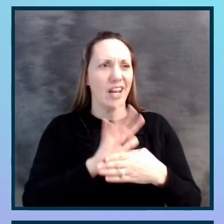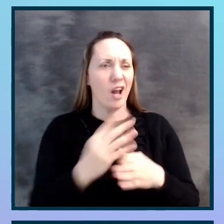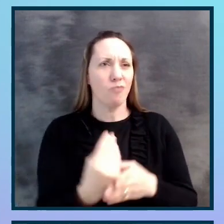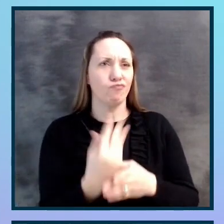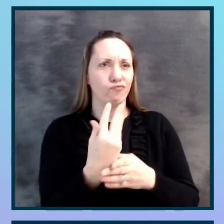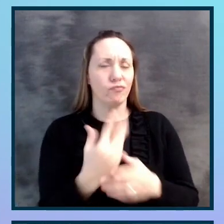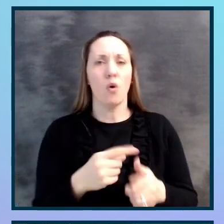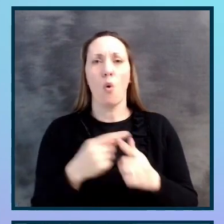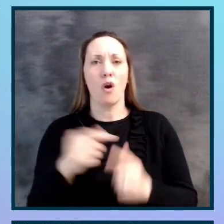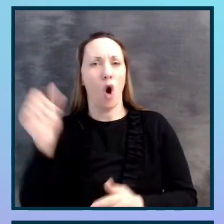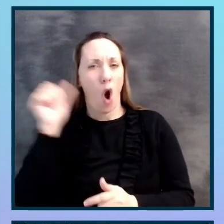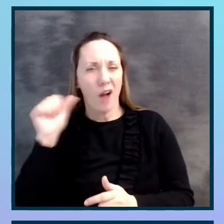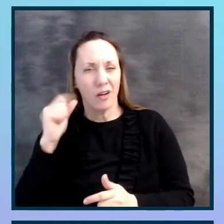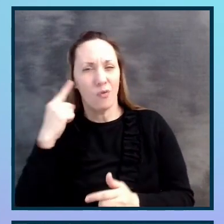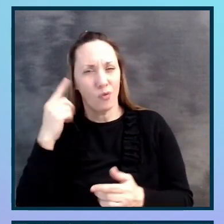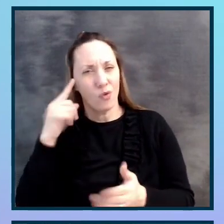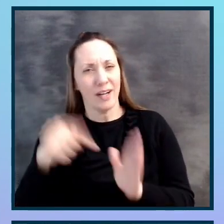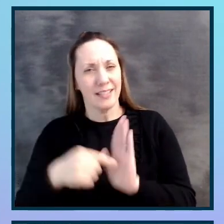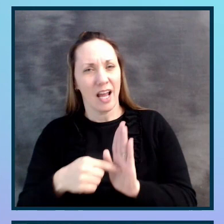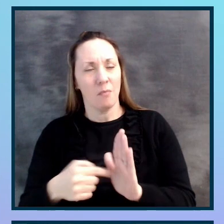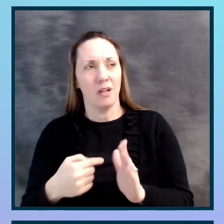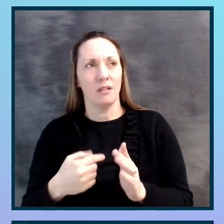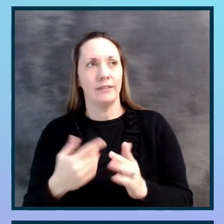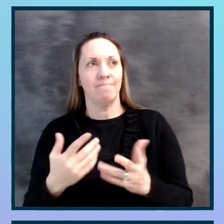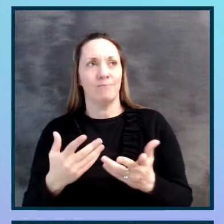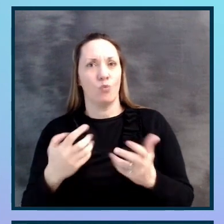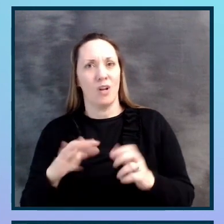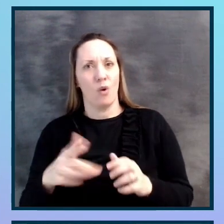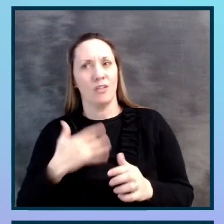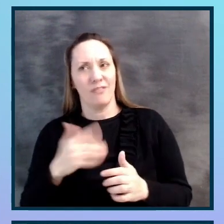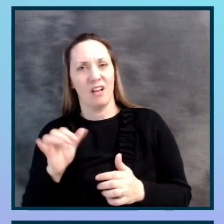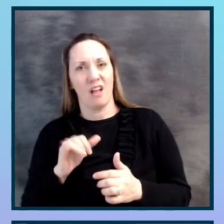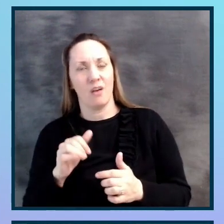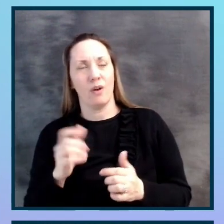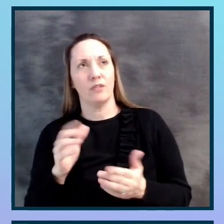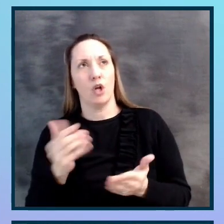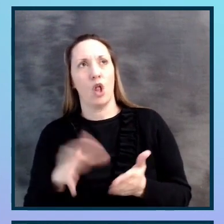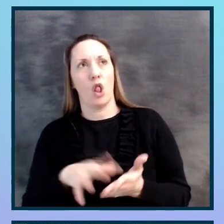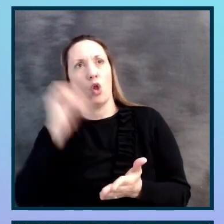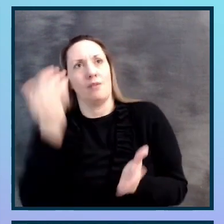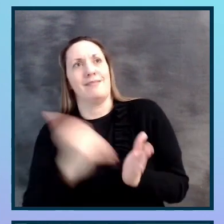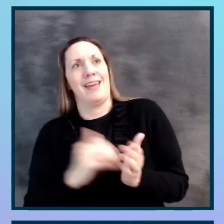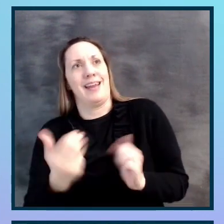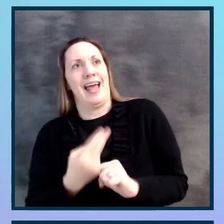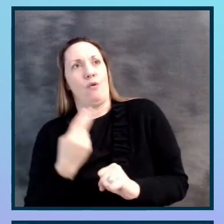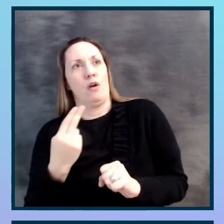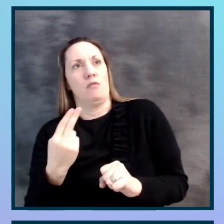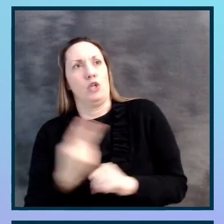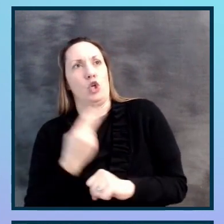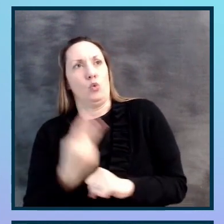and feel like you need to relearn how to use a feature again and again. It also ties directly